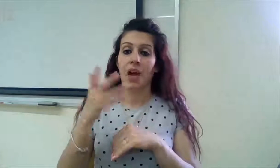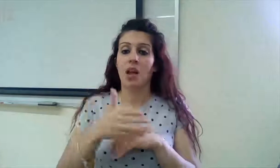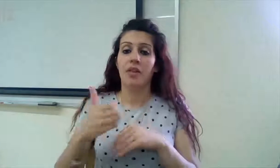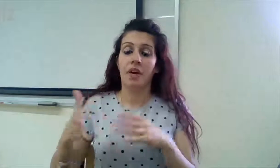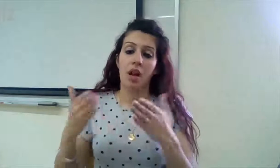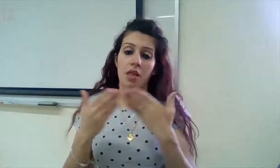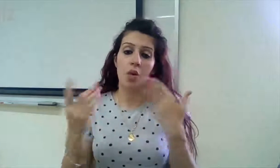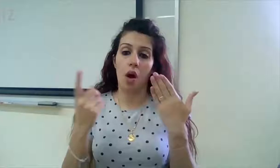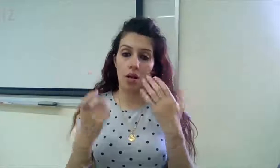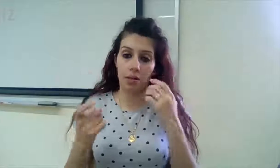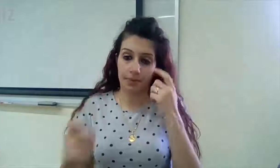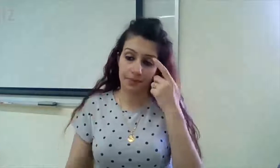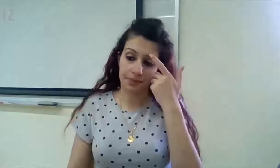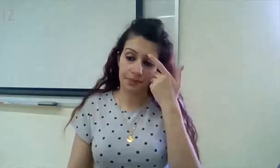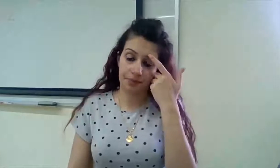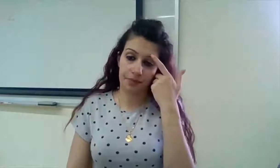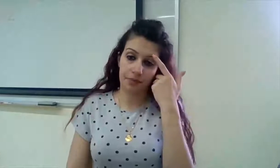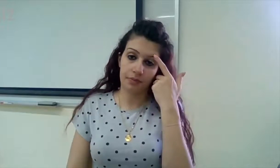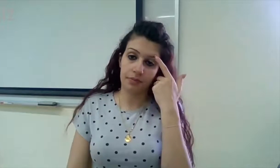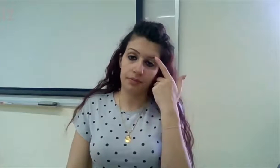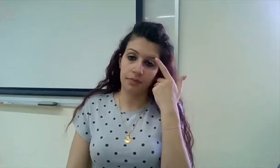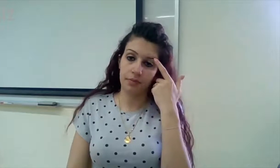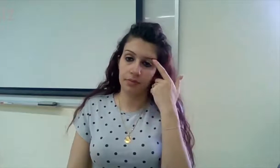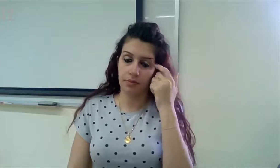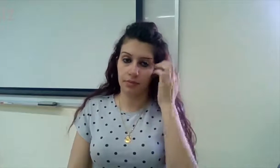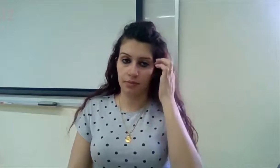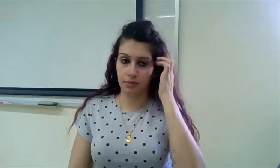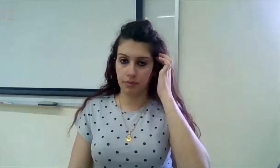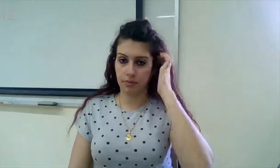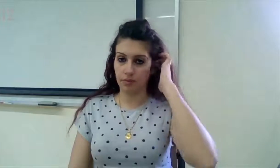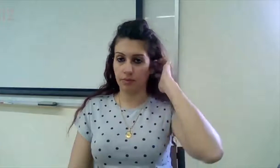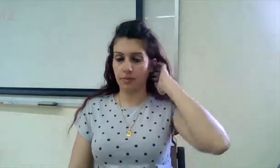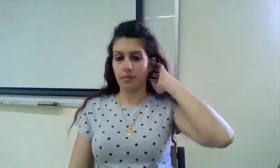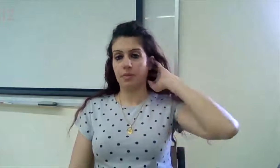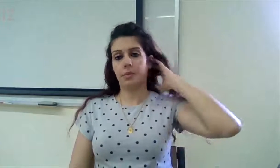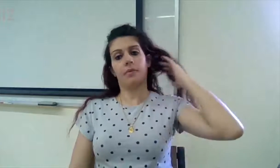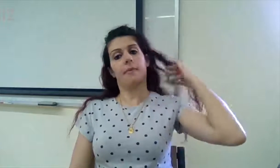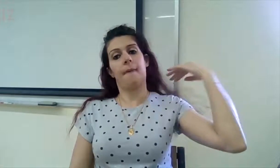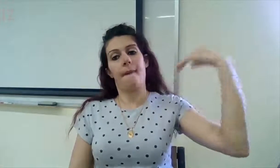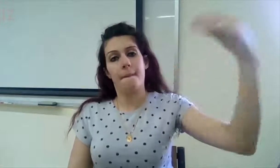education plans and programs so that the teacher can discover their capability of